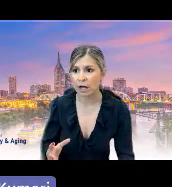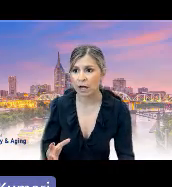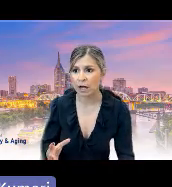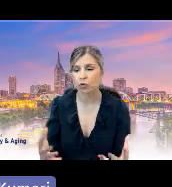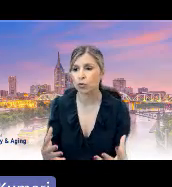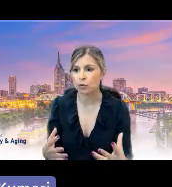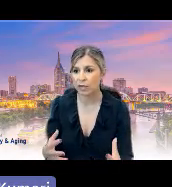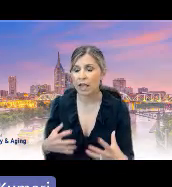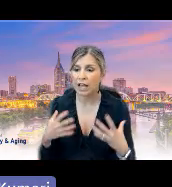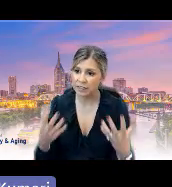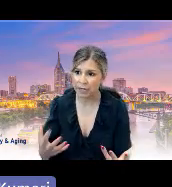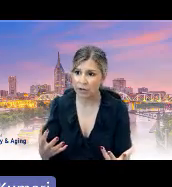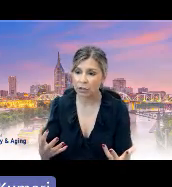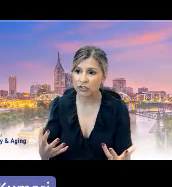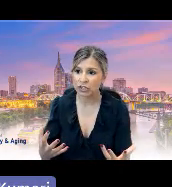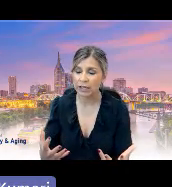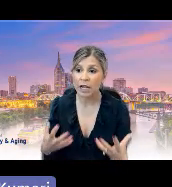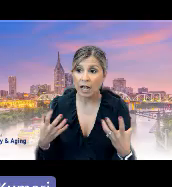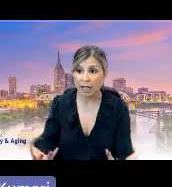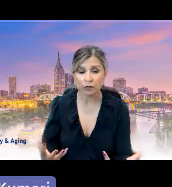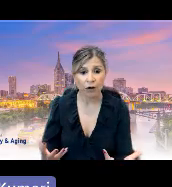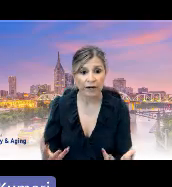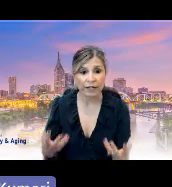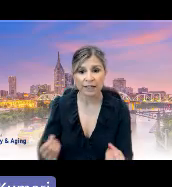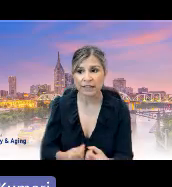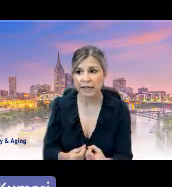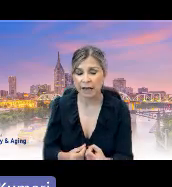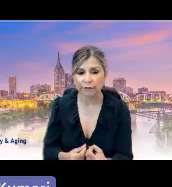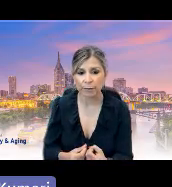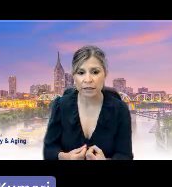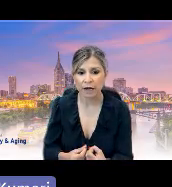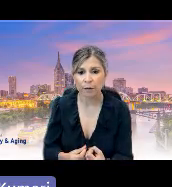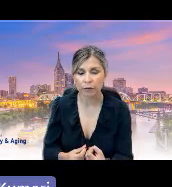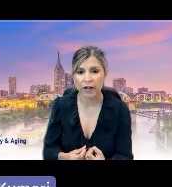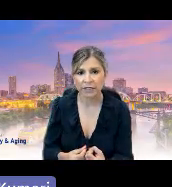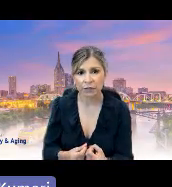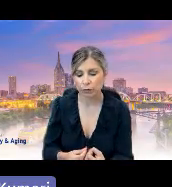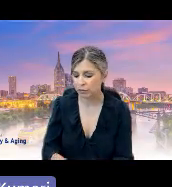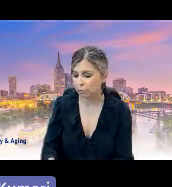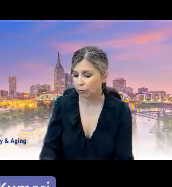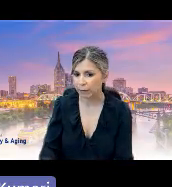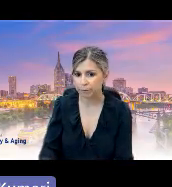tools and the technology and training that they have been provided through this program.